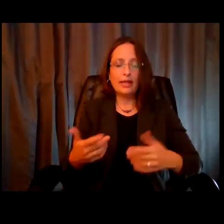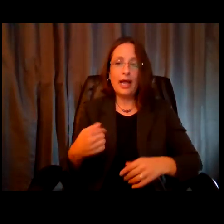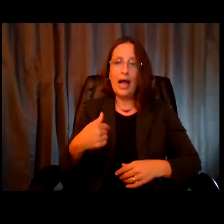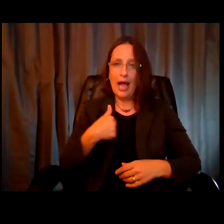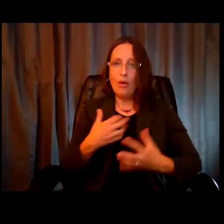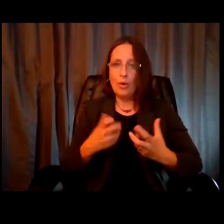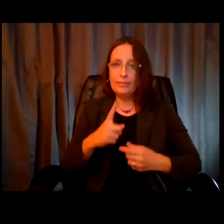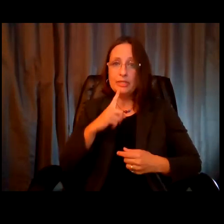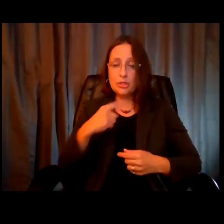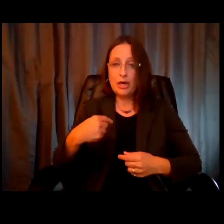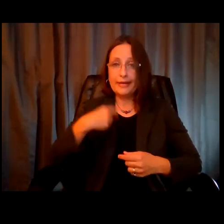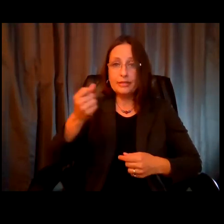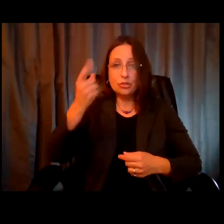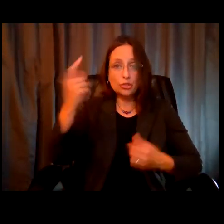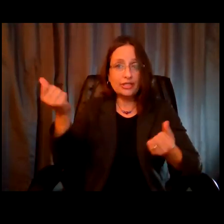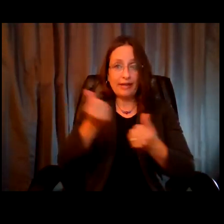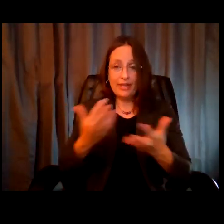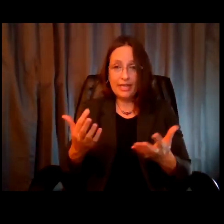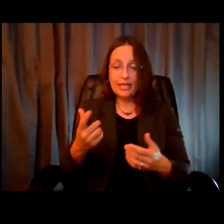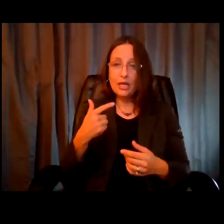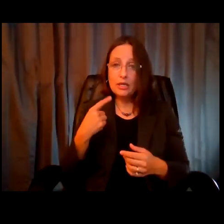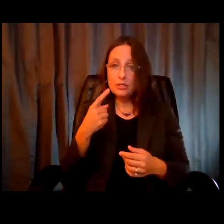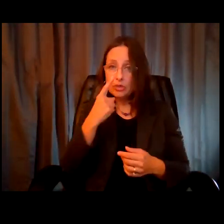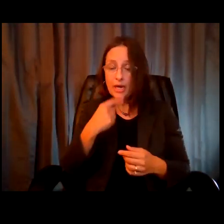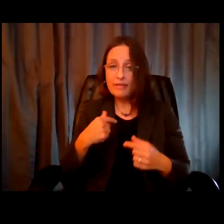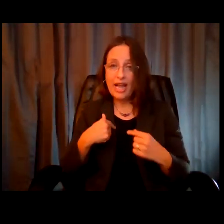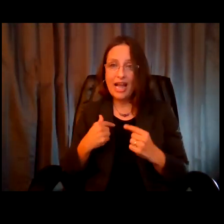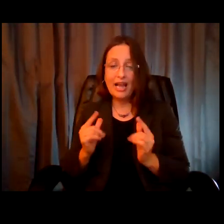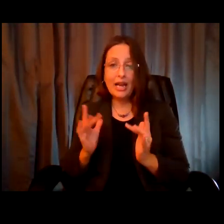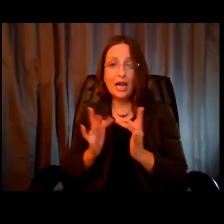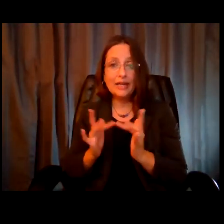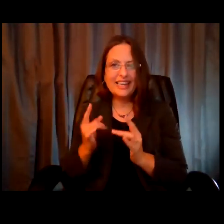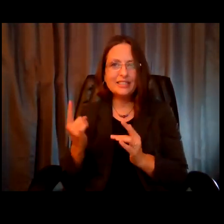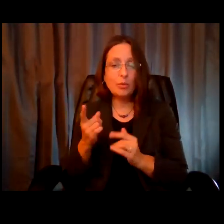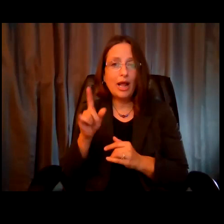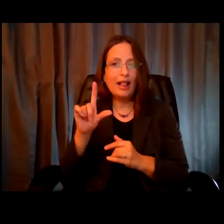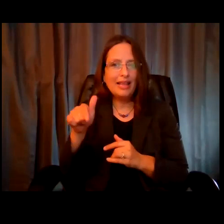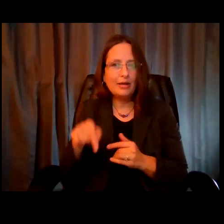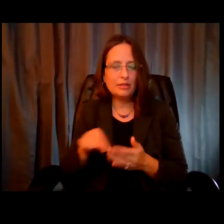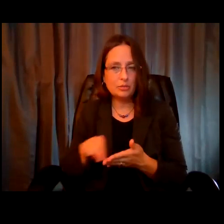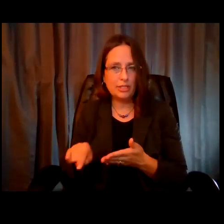is not working. Or a lot of background noise there are many thing that's can happen.